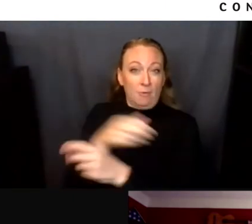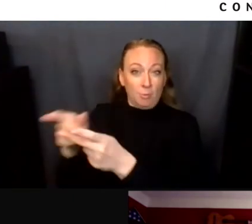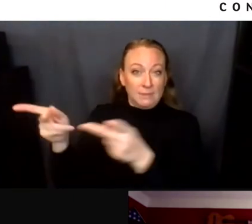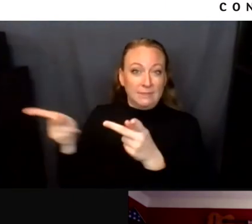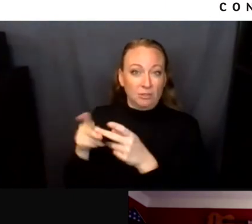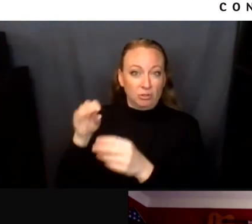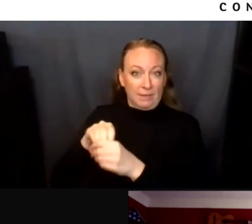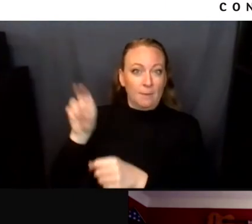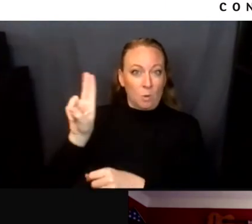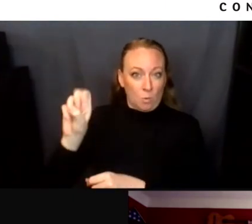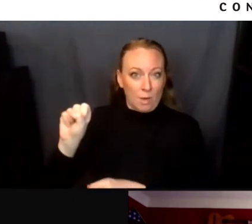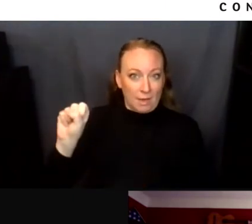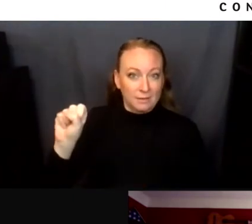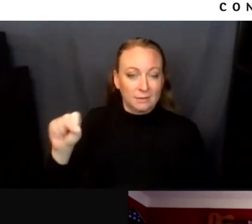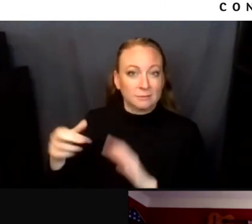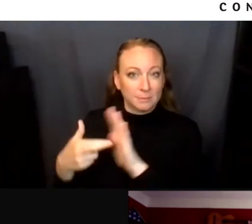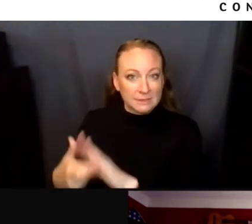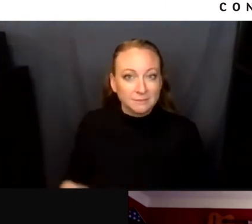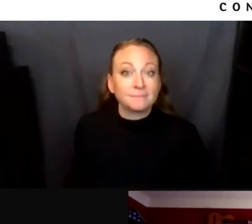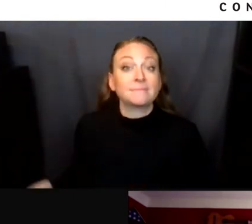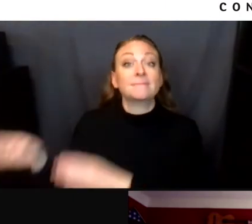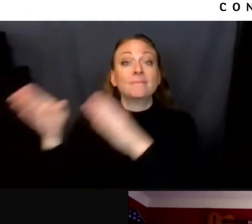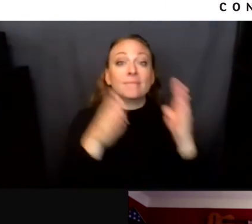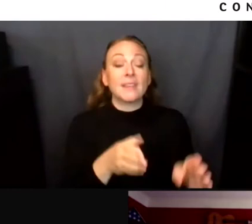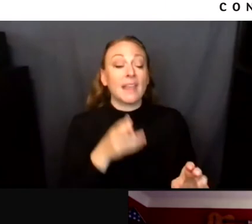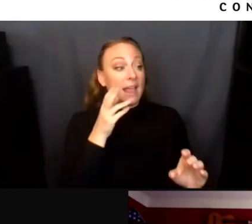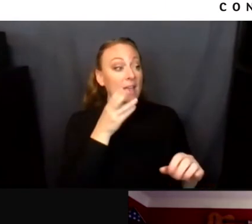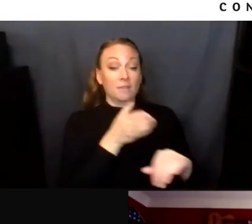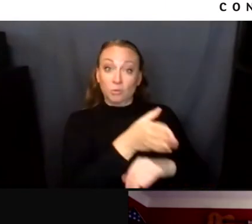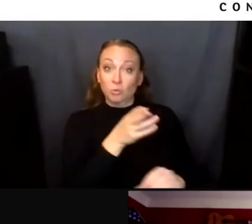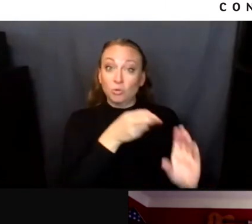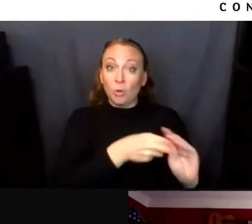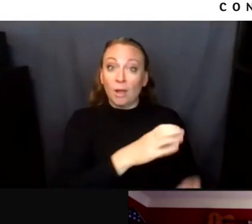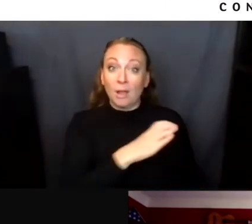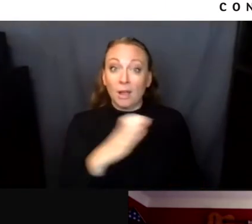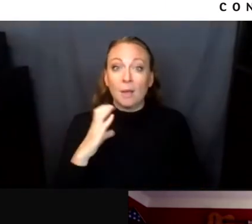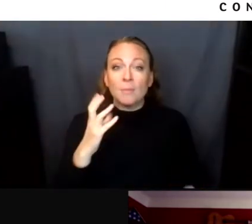Mr. Coelho joined Wertheim Schroeder and Company,